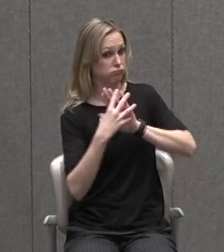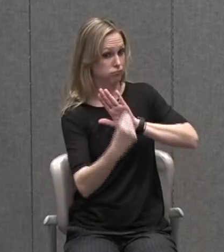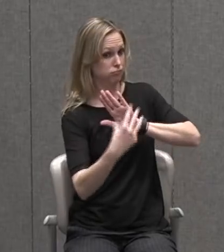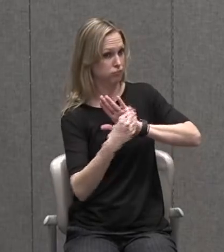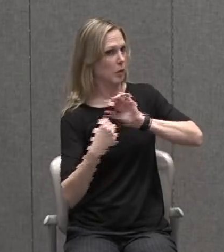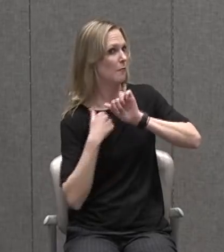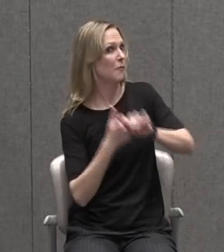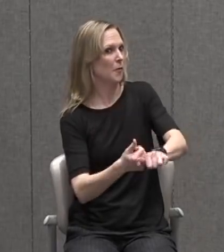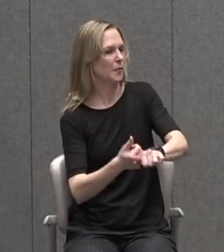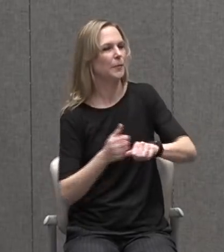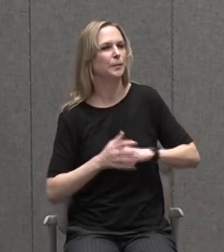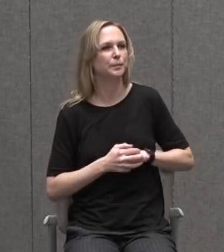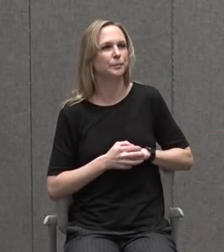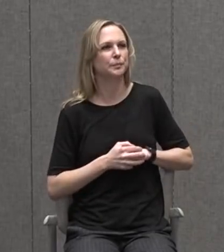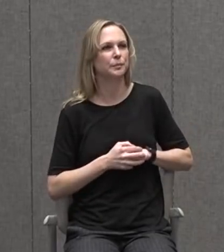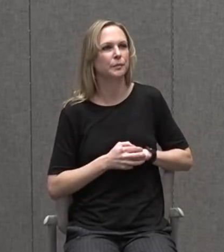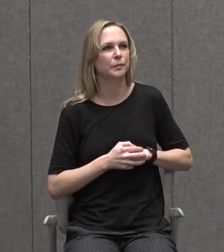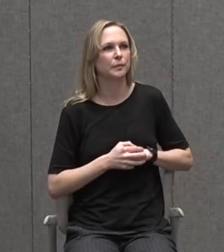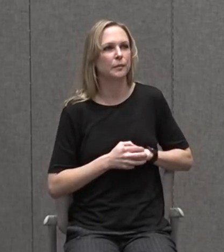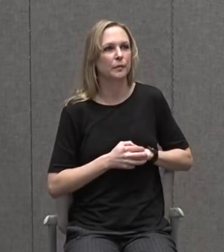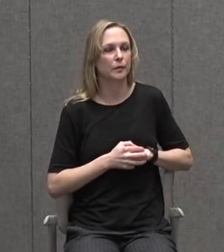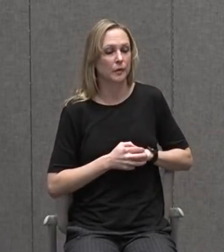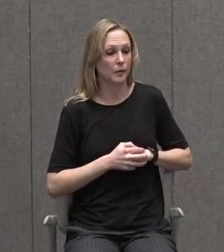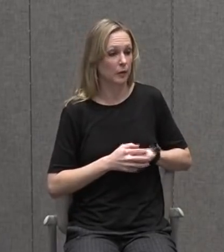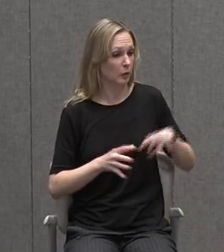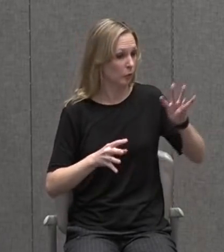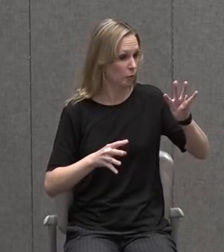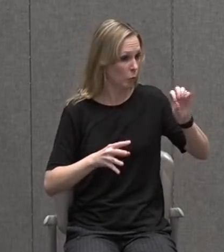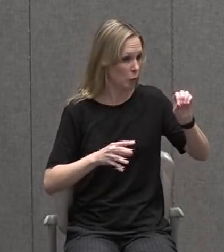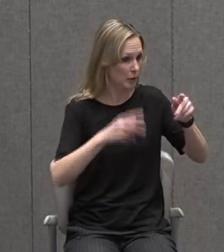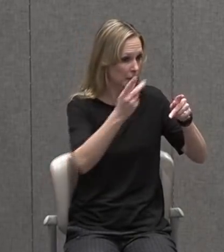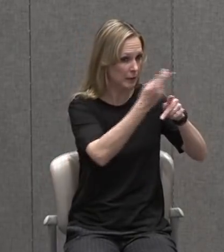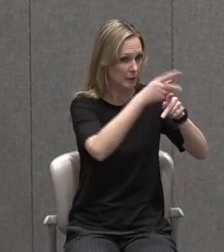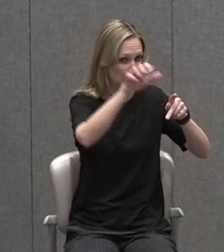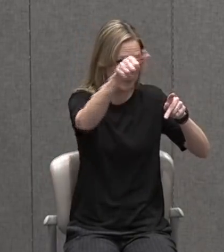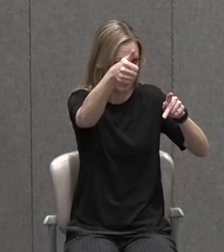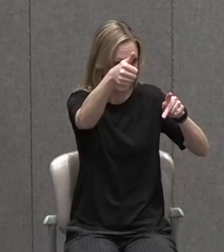We will do 40 times 10, which is, great, 400.